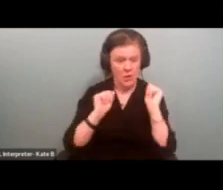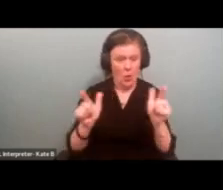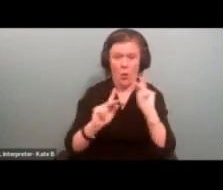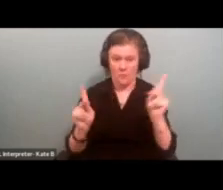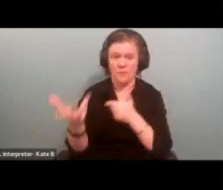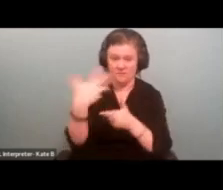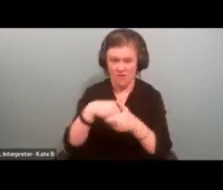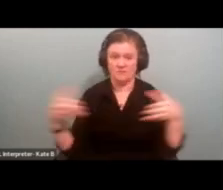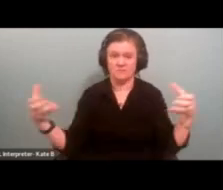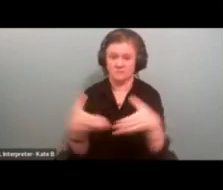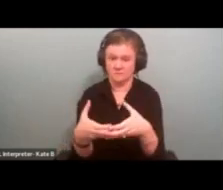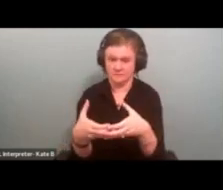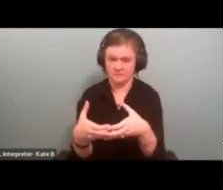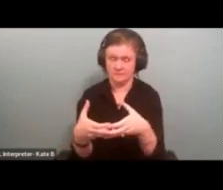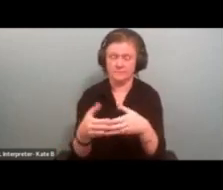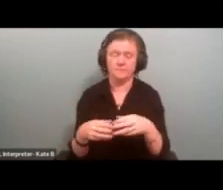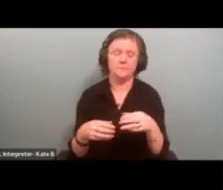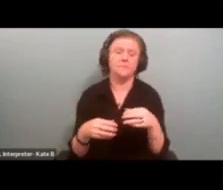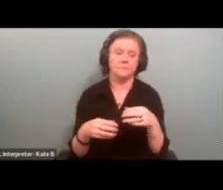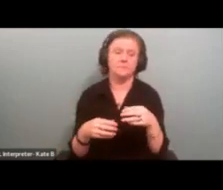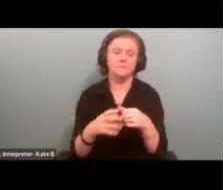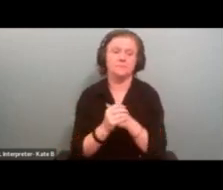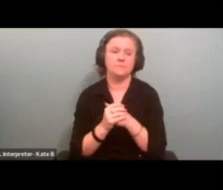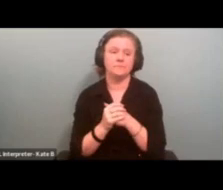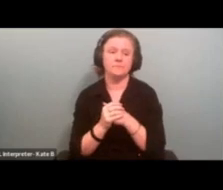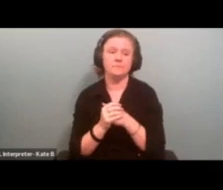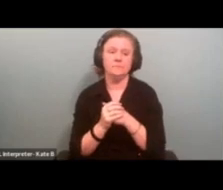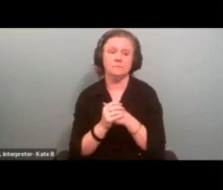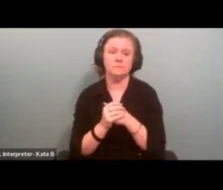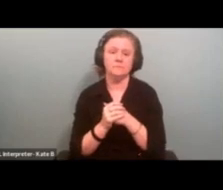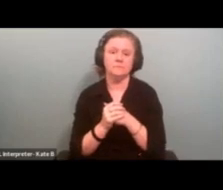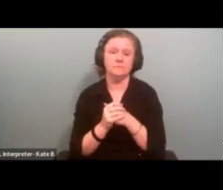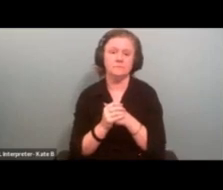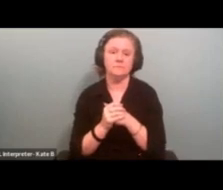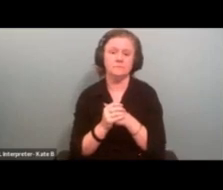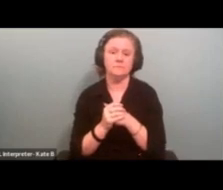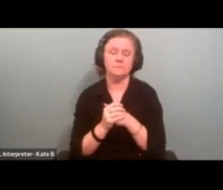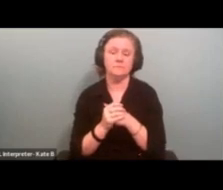folks that are involved with a family that everyone on the team